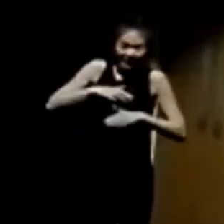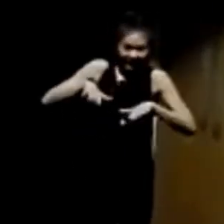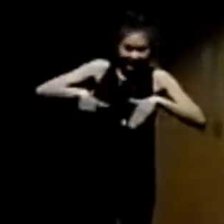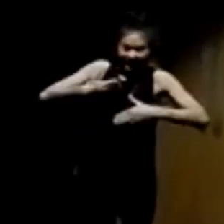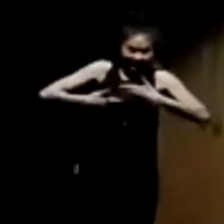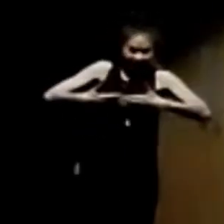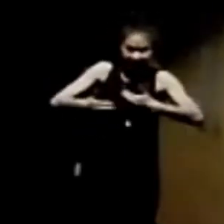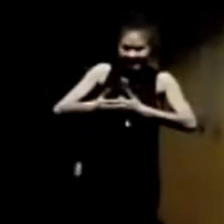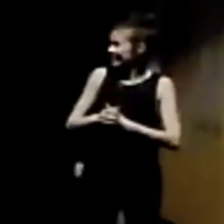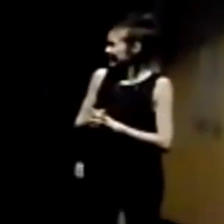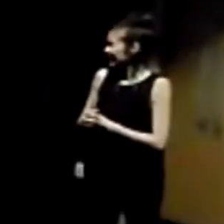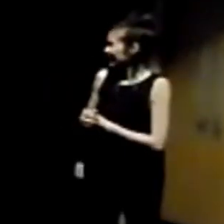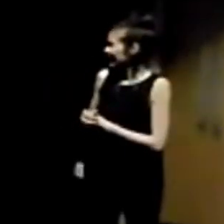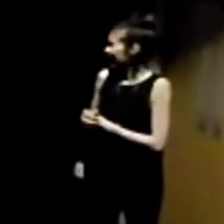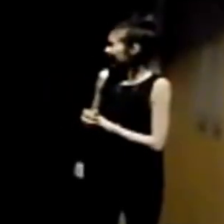MUFFLED TALK